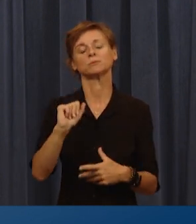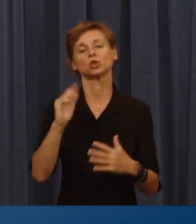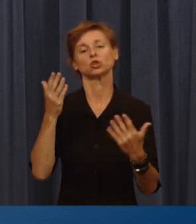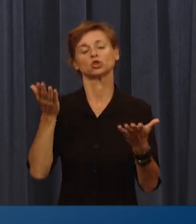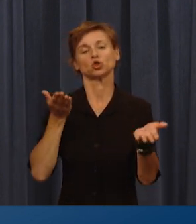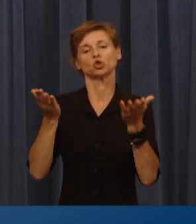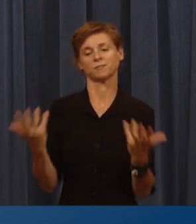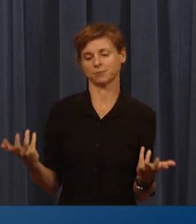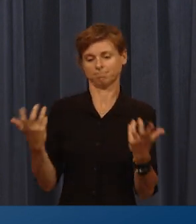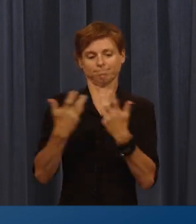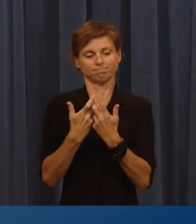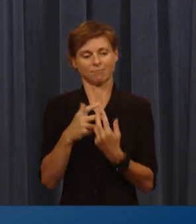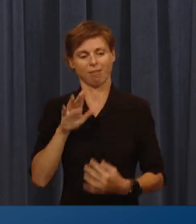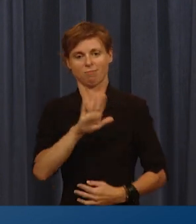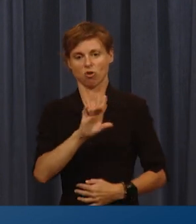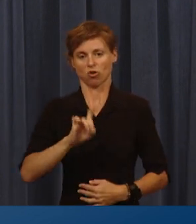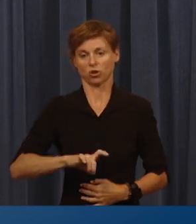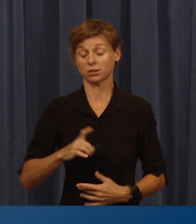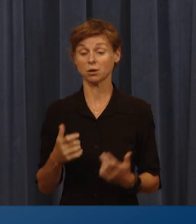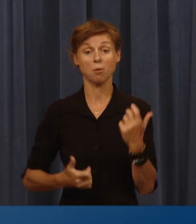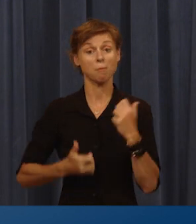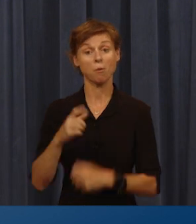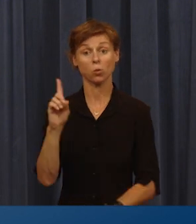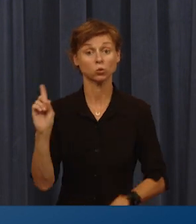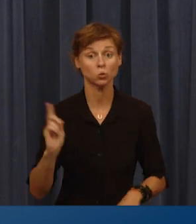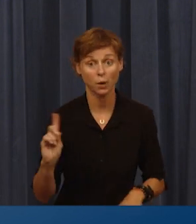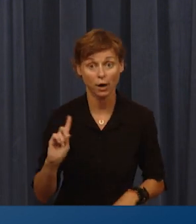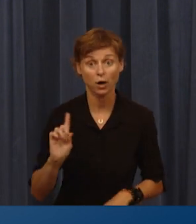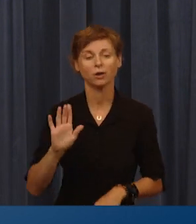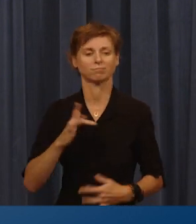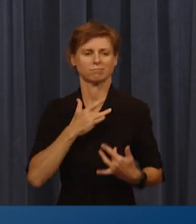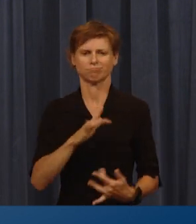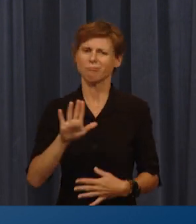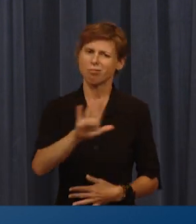The most integrated setting appropriate is usually their homes and communities instead